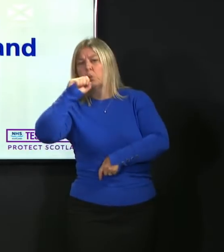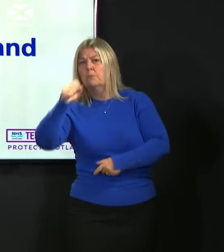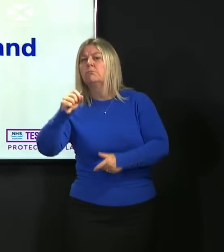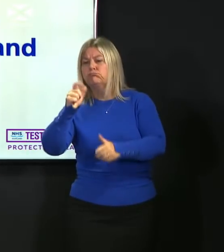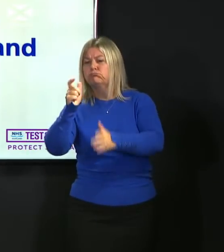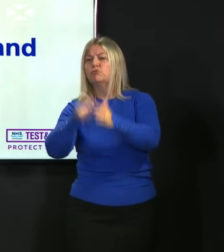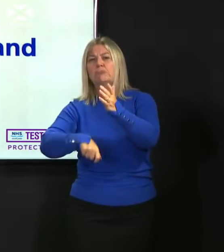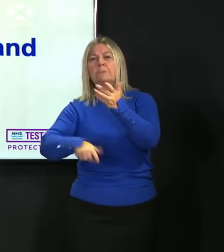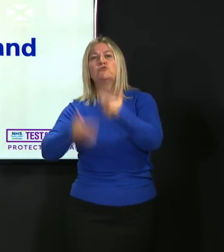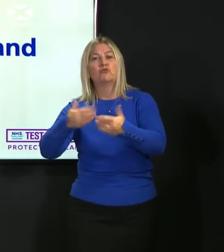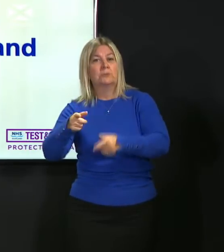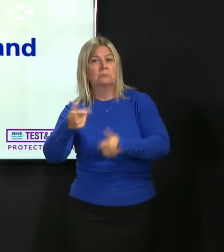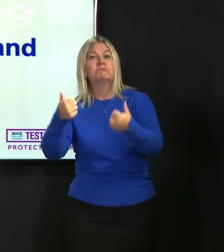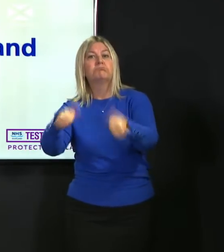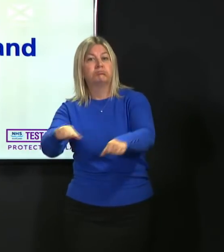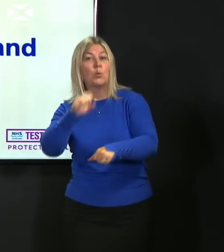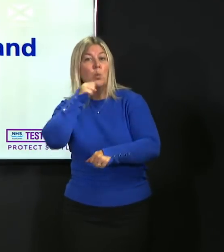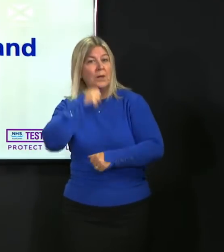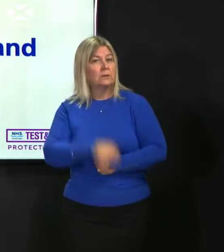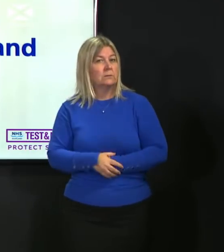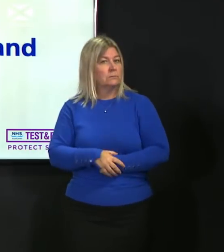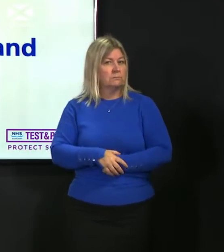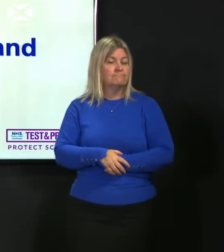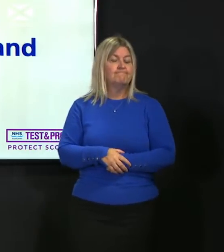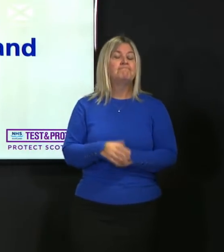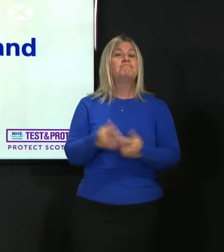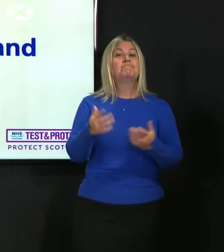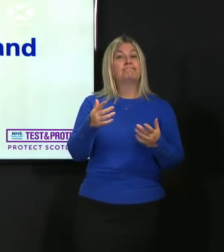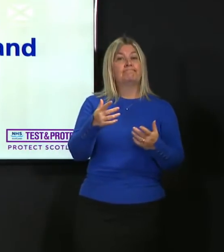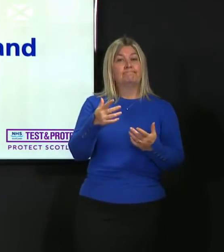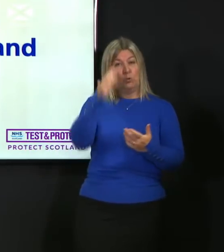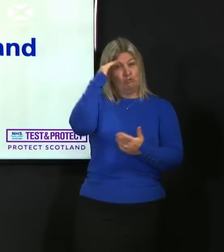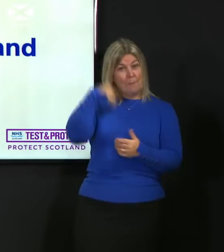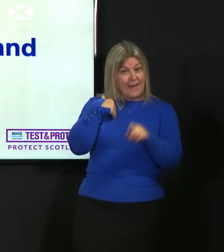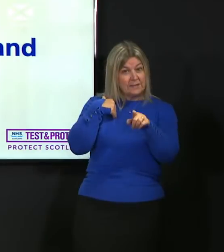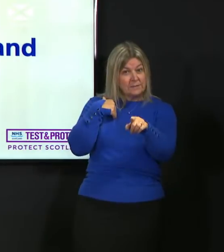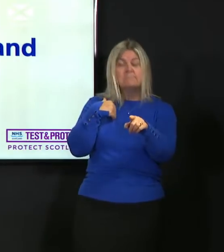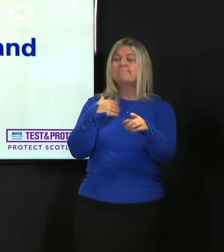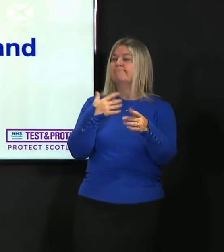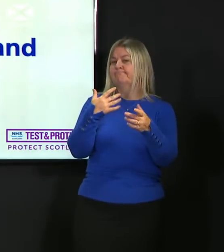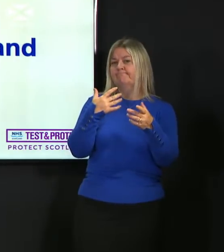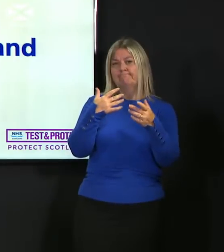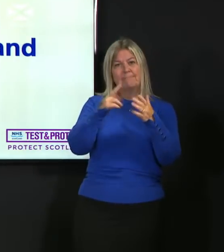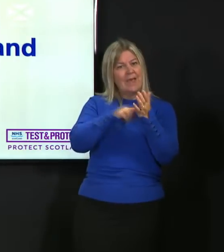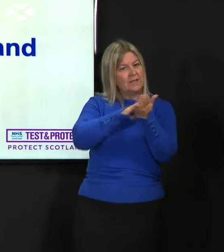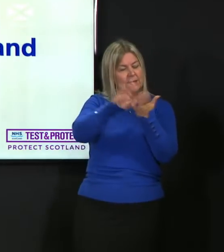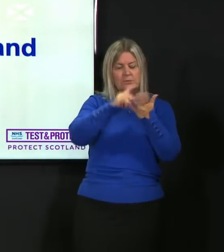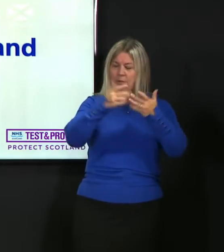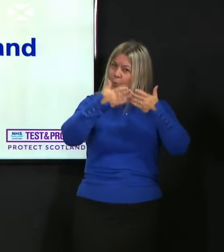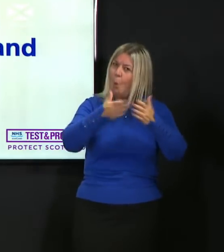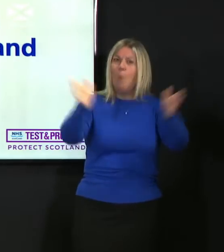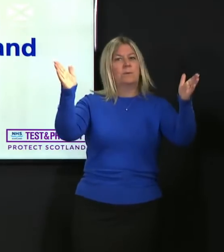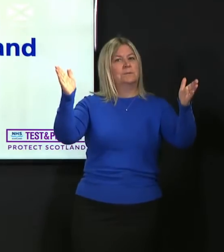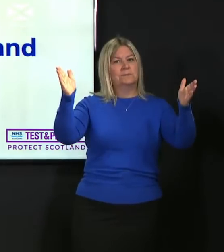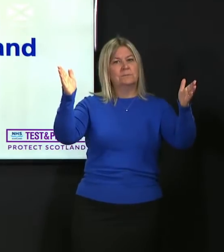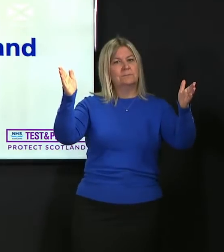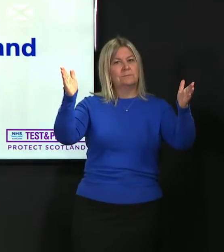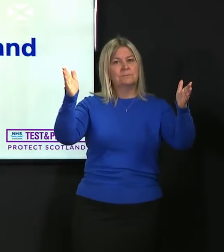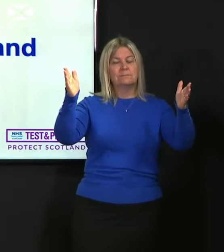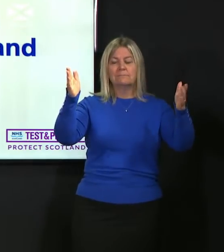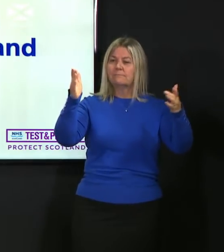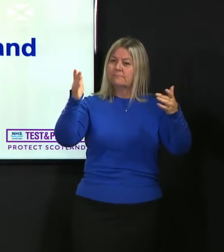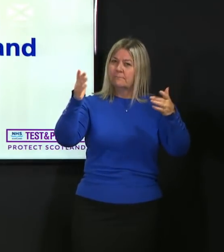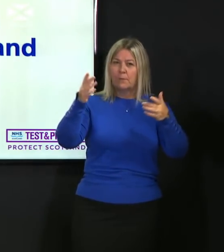So a reminder, the NHS is open is putting in new services, is looking at remobilization